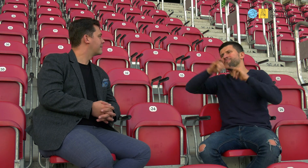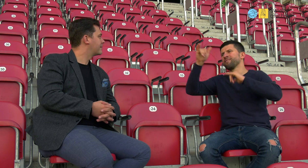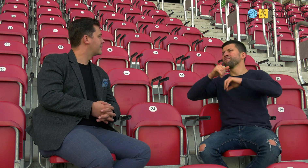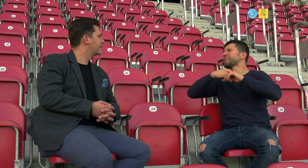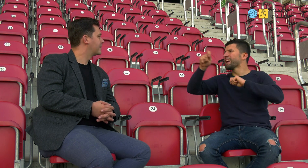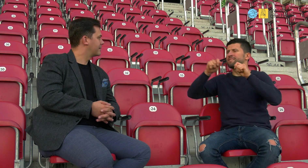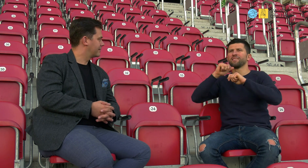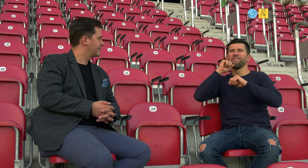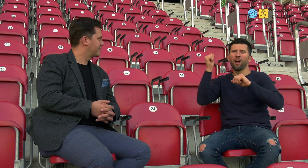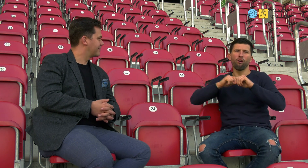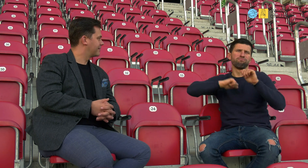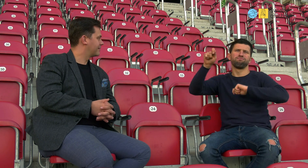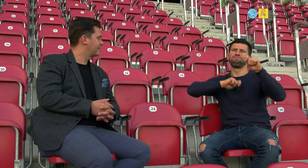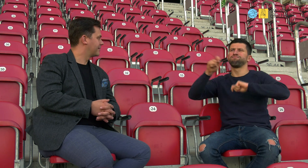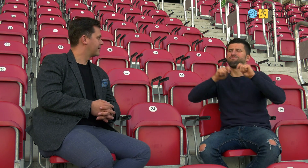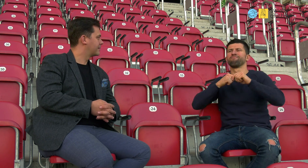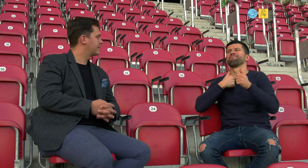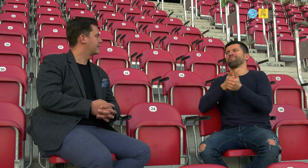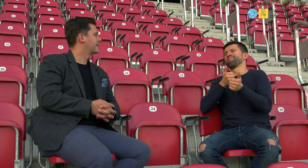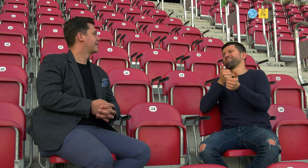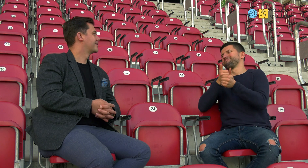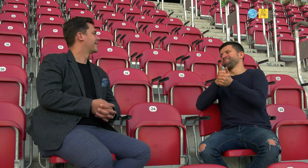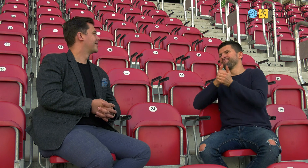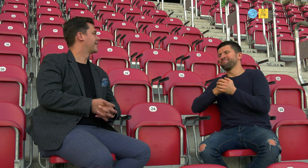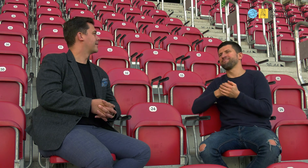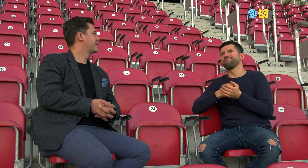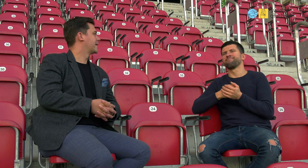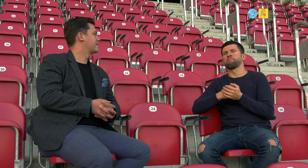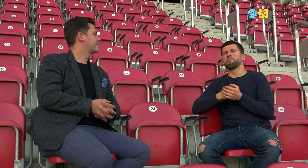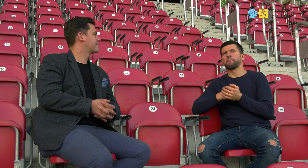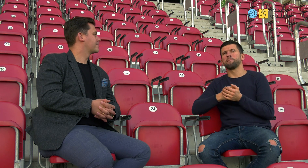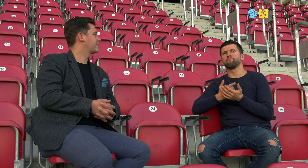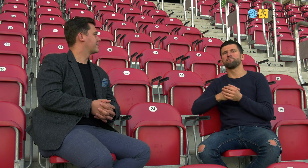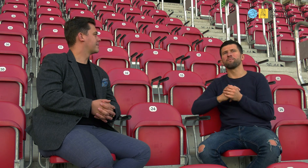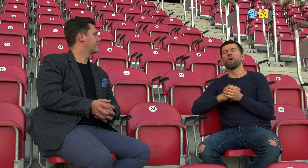I traveled a lot to Europe and to various matches.